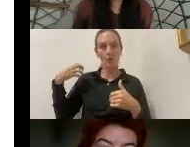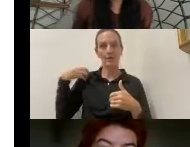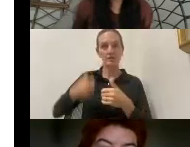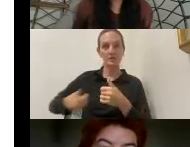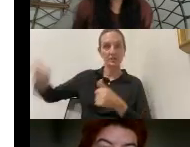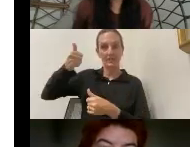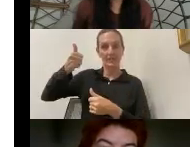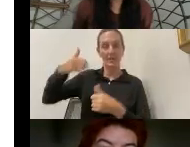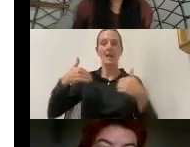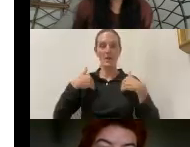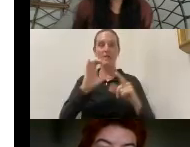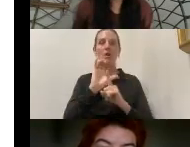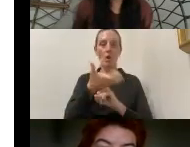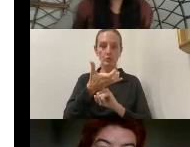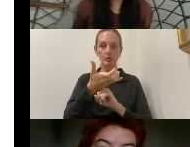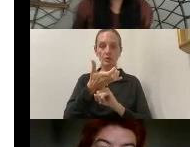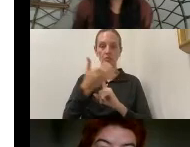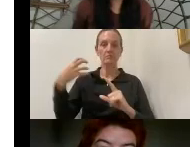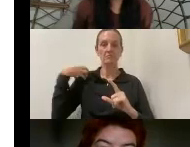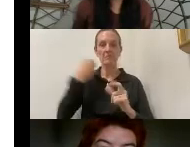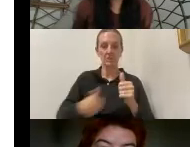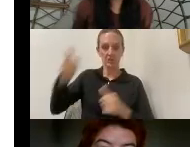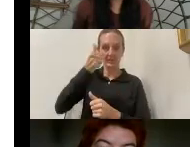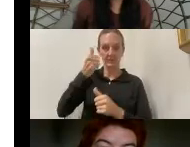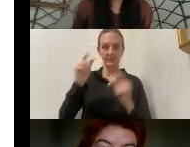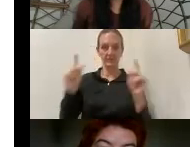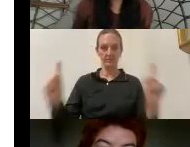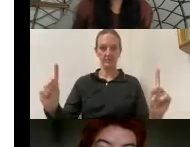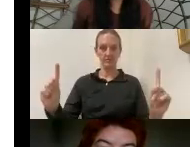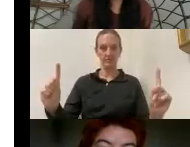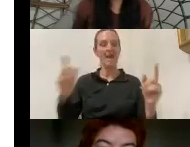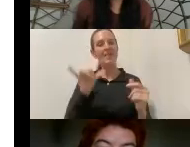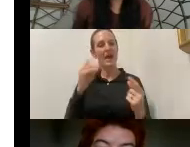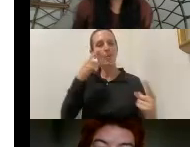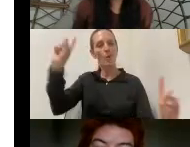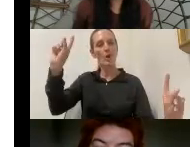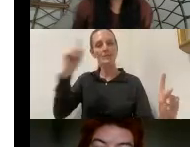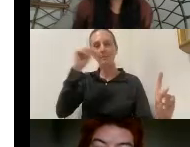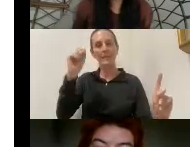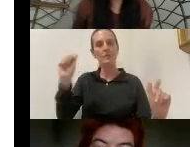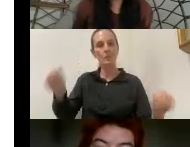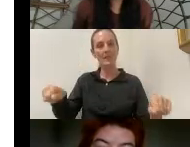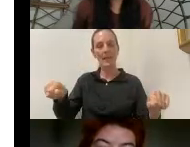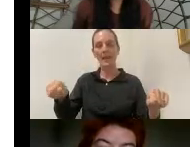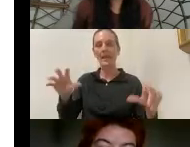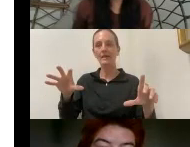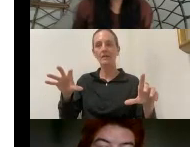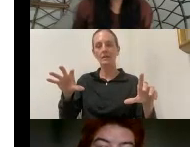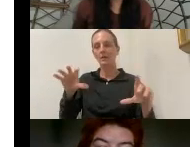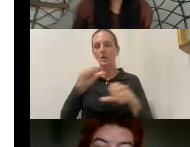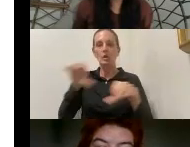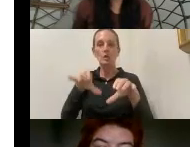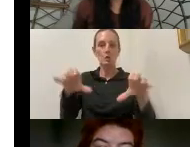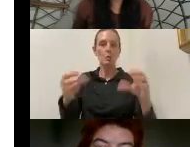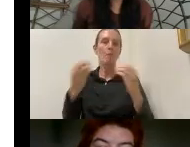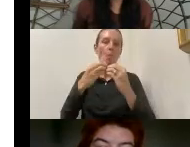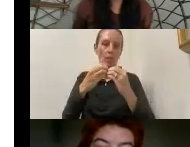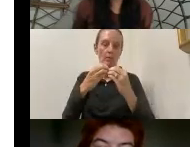And it works for us because we're able to work on so many things and our council system